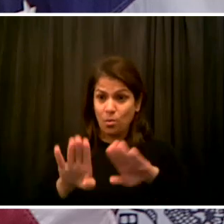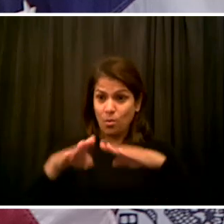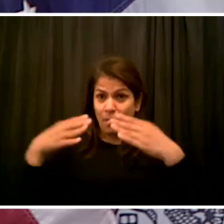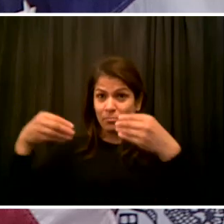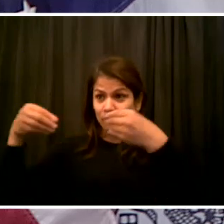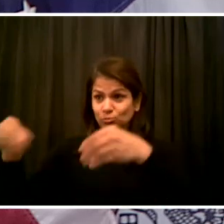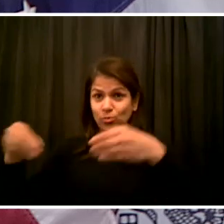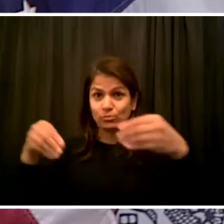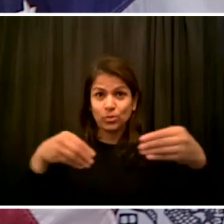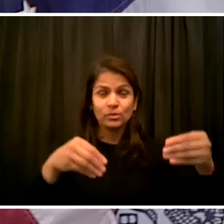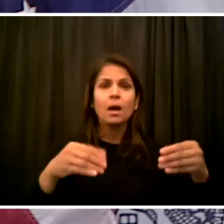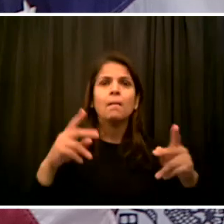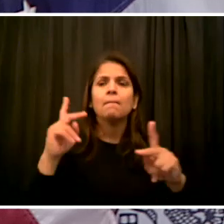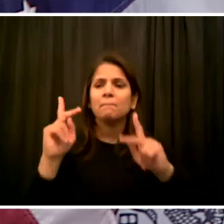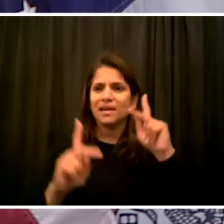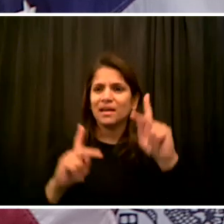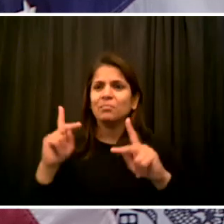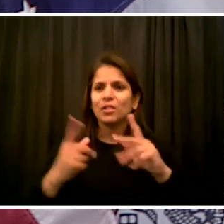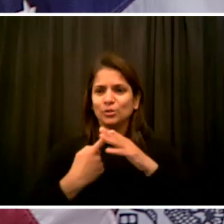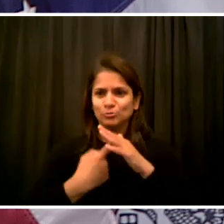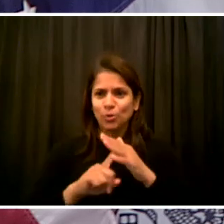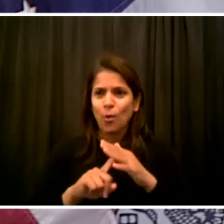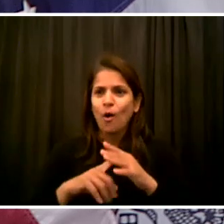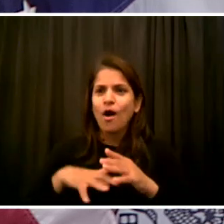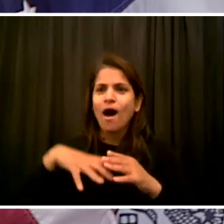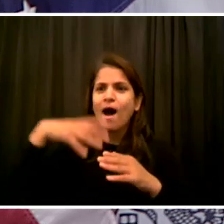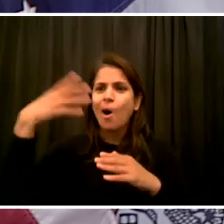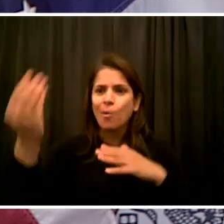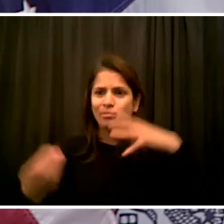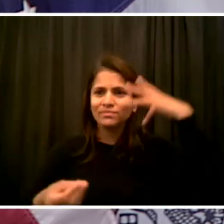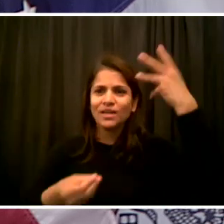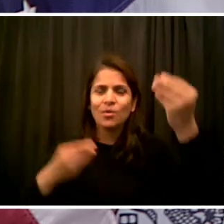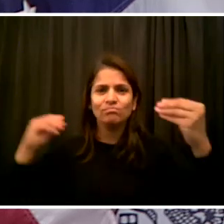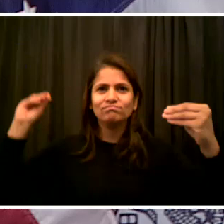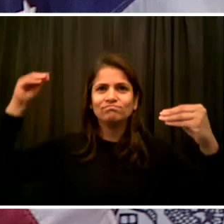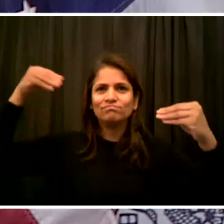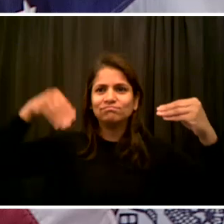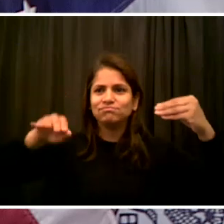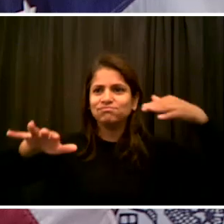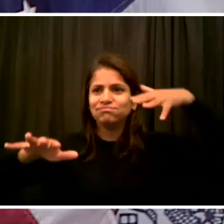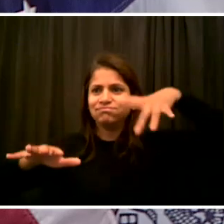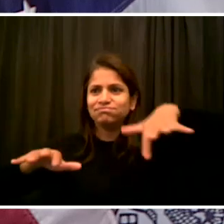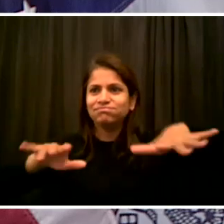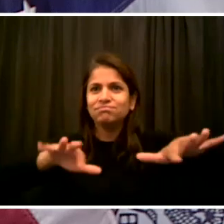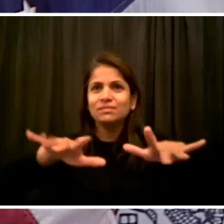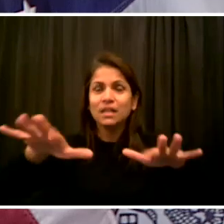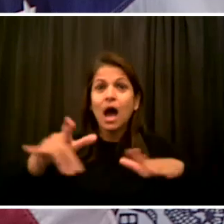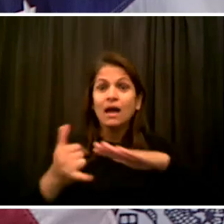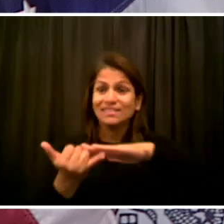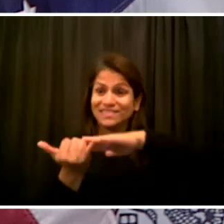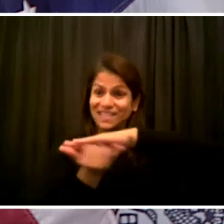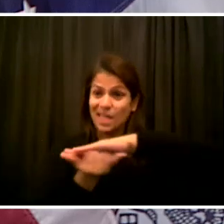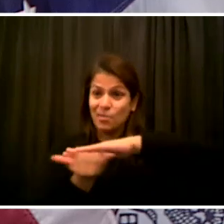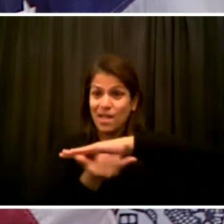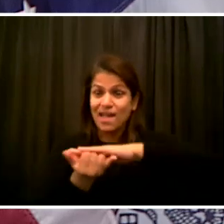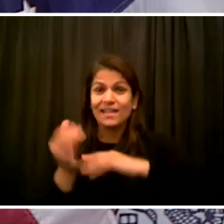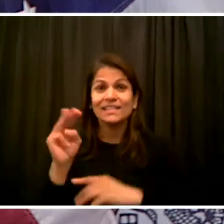THIS. THE MEN AND WOMEN OF THE POLICE DEPARTMENT, WE'LL BE READY. THANKFULLY, ON OUR UNIFORM SIDE,